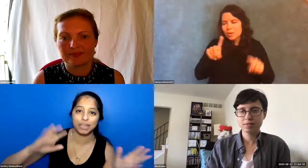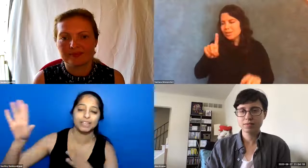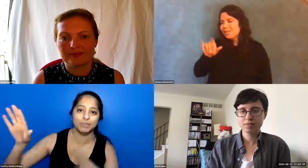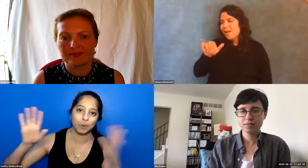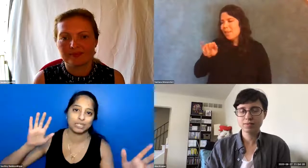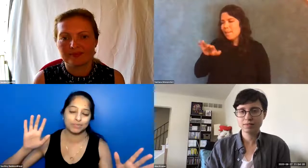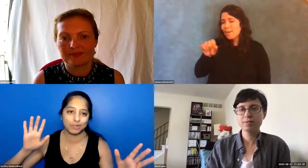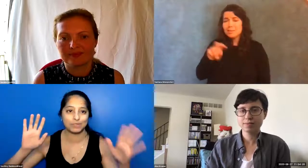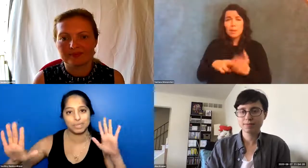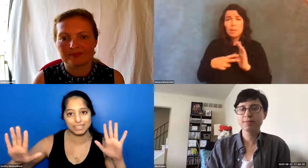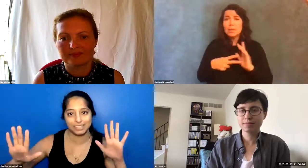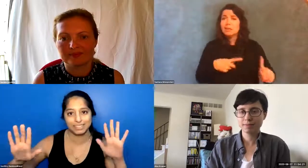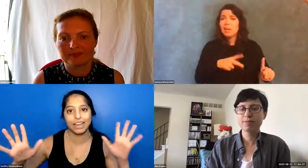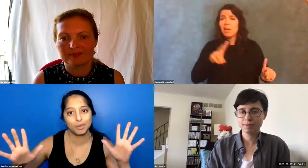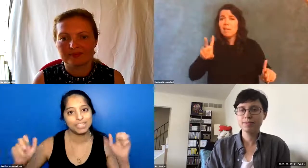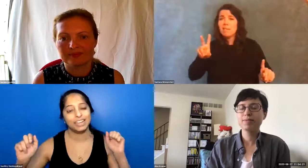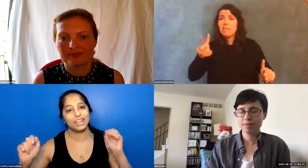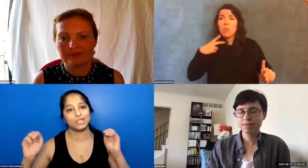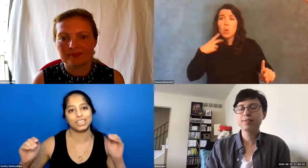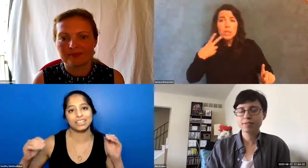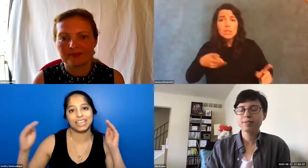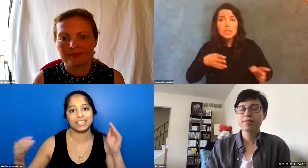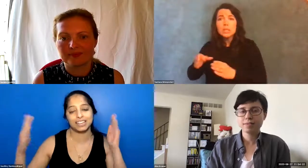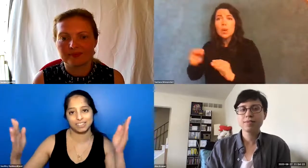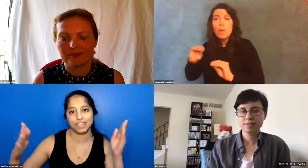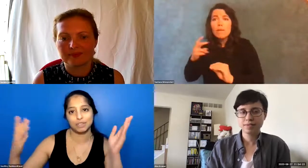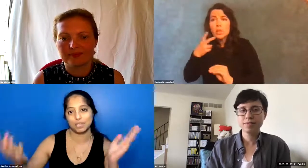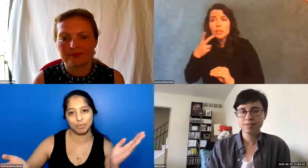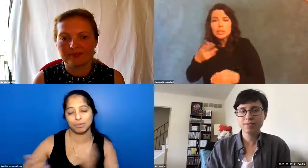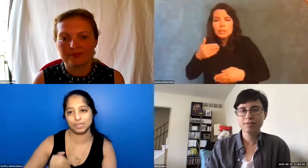abandon voice versus voiceless stops, it's just that it can't tell us everything that's